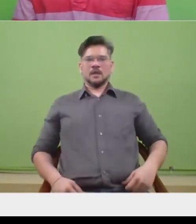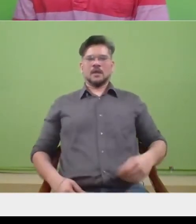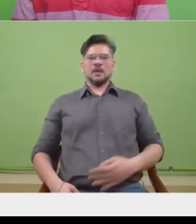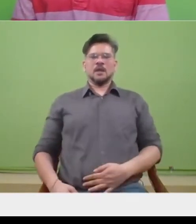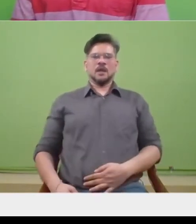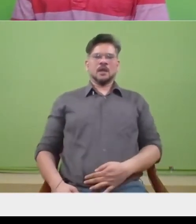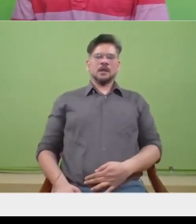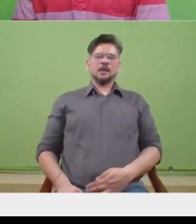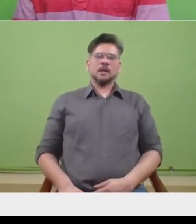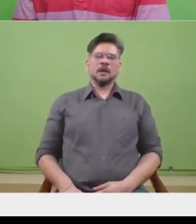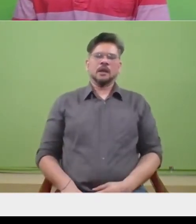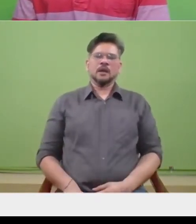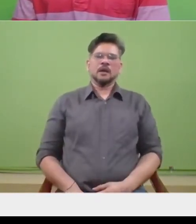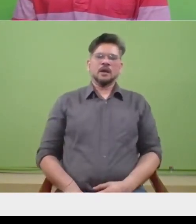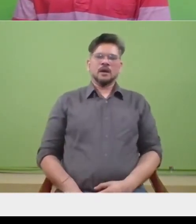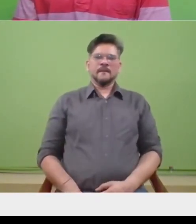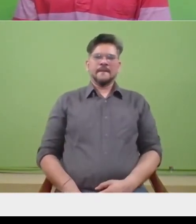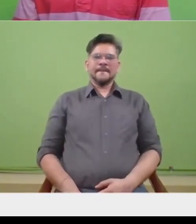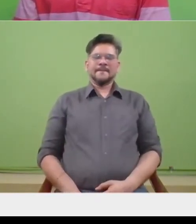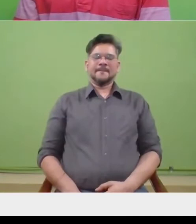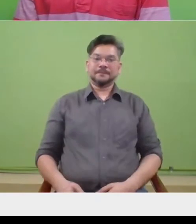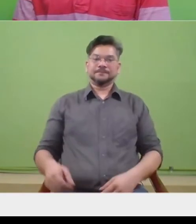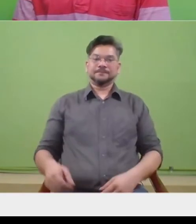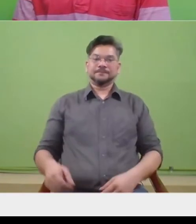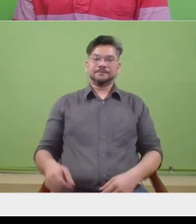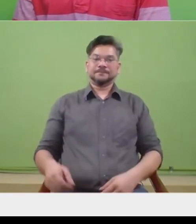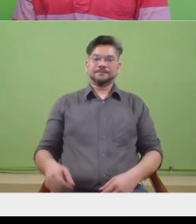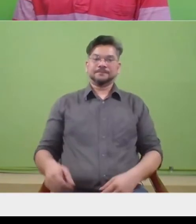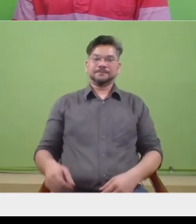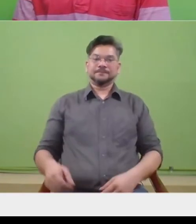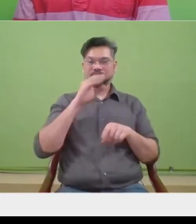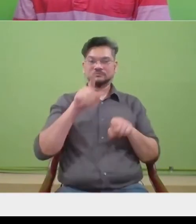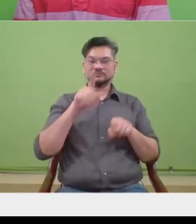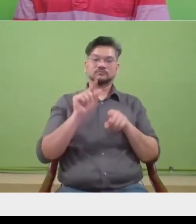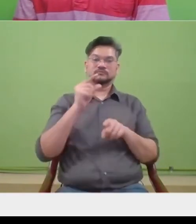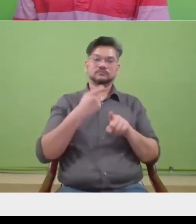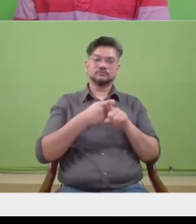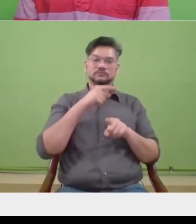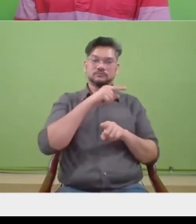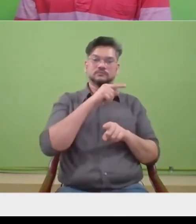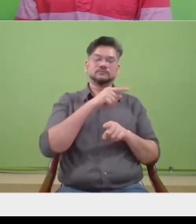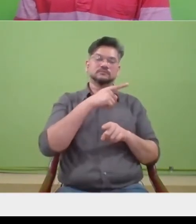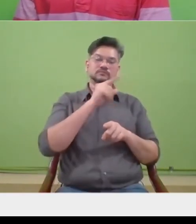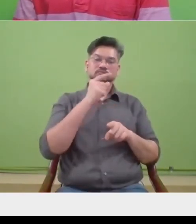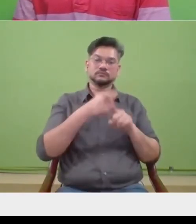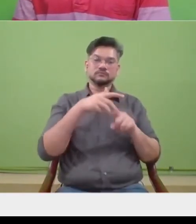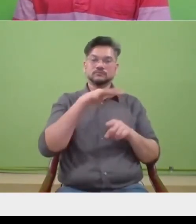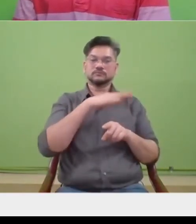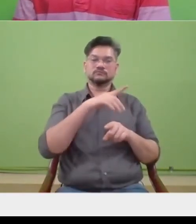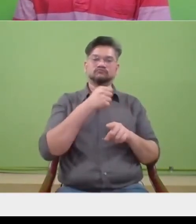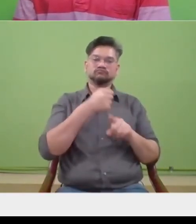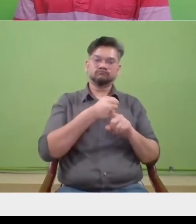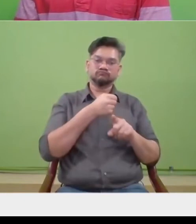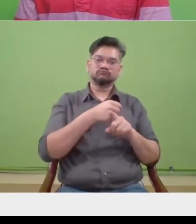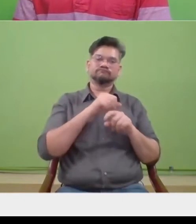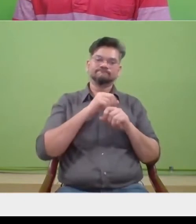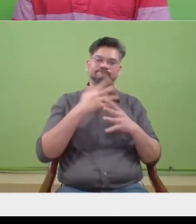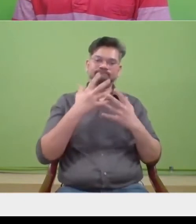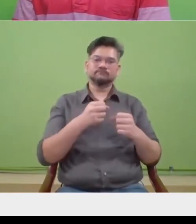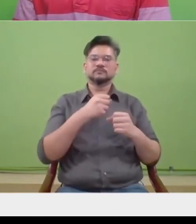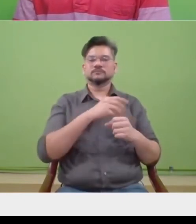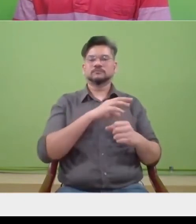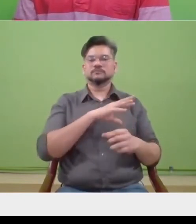that in UK now they have been advocating and lobbying for inclusion of bsl